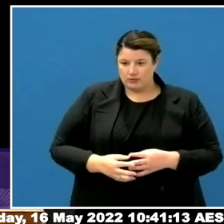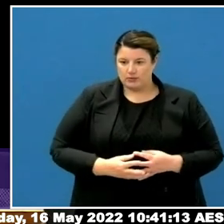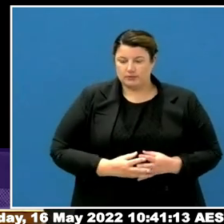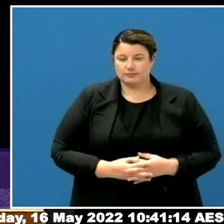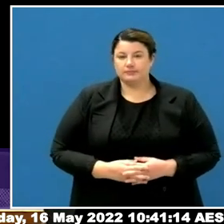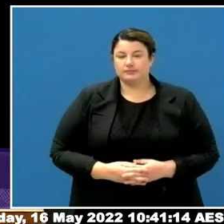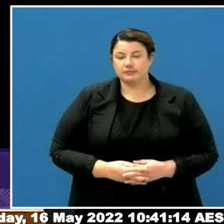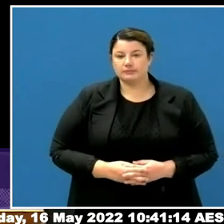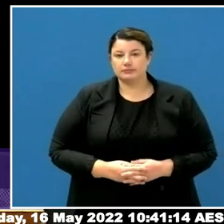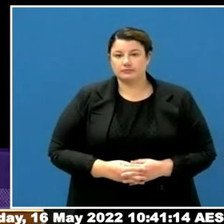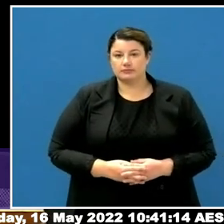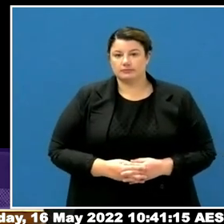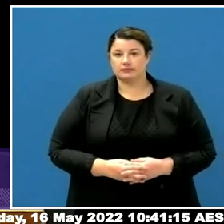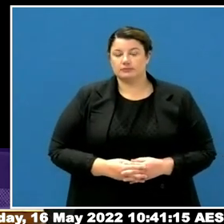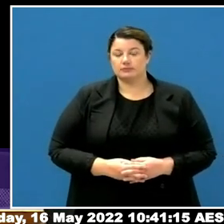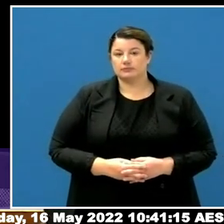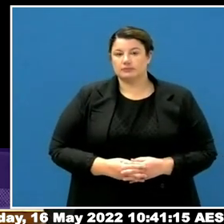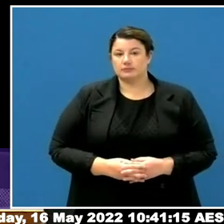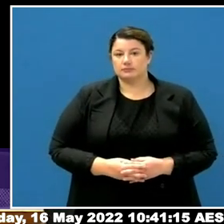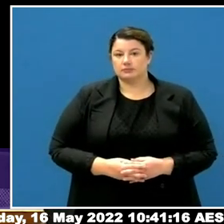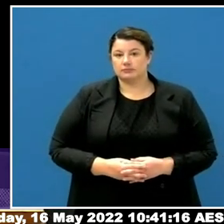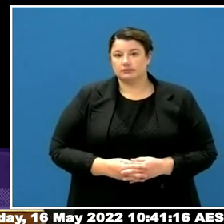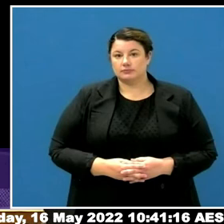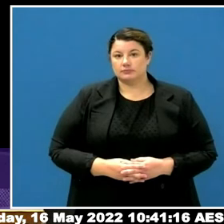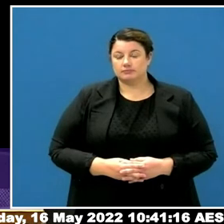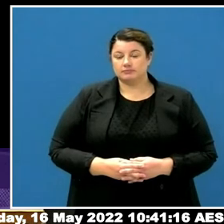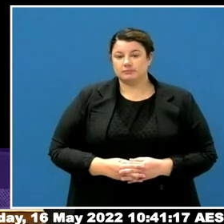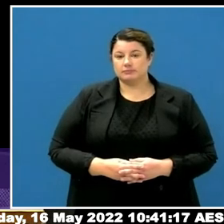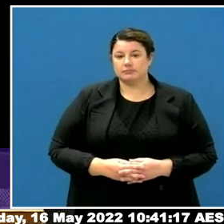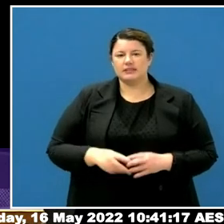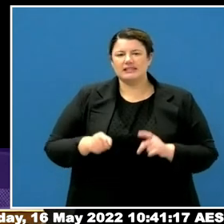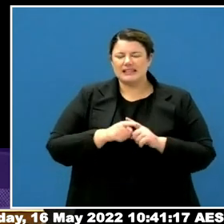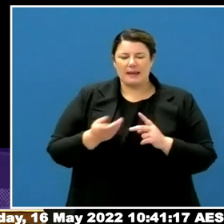Like Jason and Simon, Toby attended a local high school for students can disability,